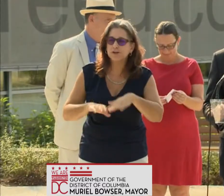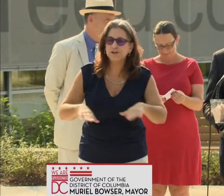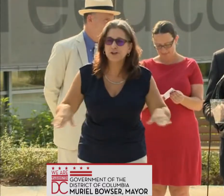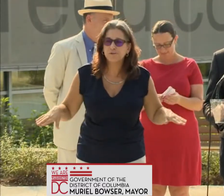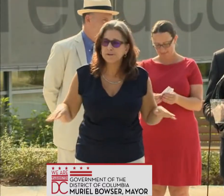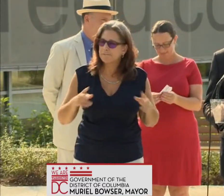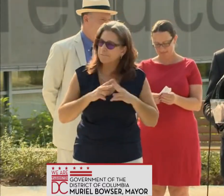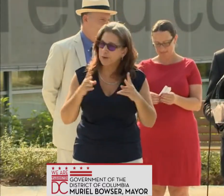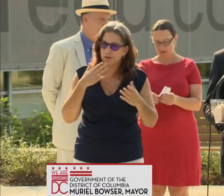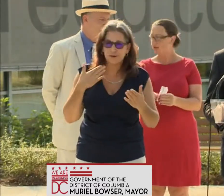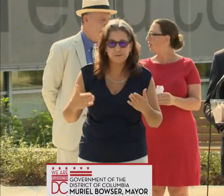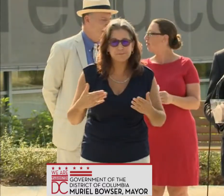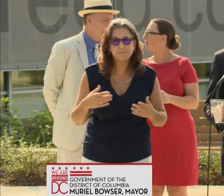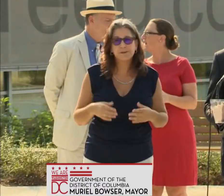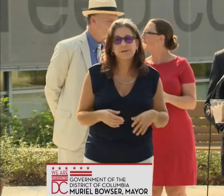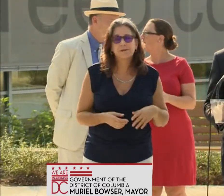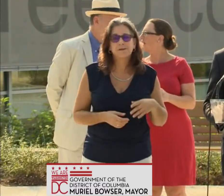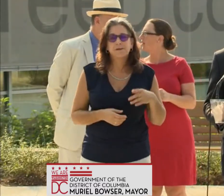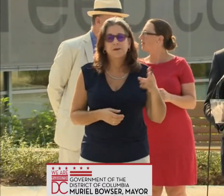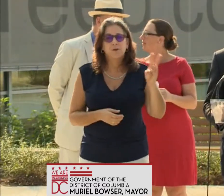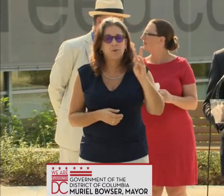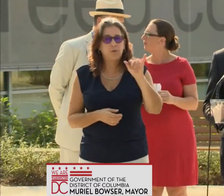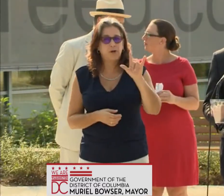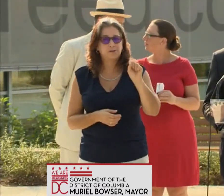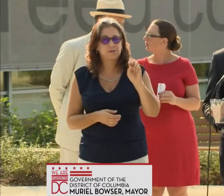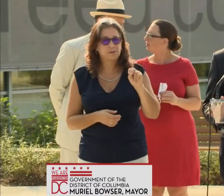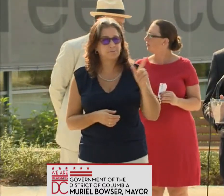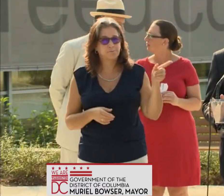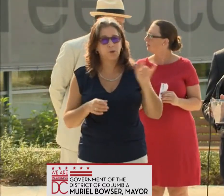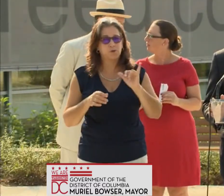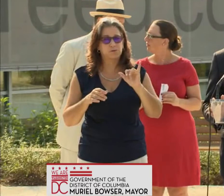partner here in the District of Columbia he just really started off running